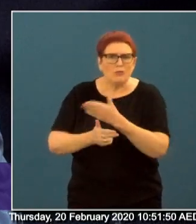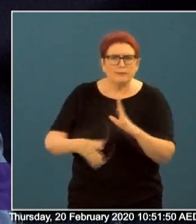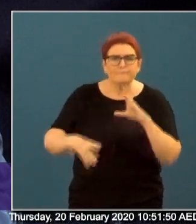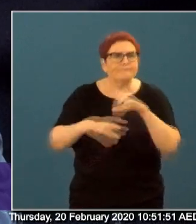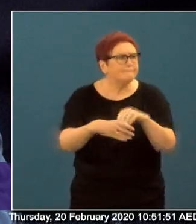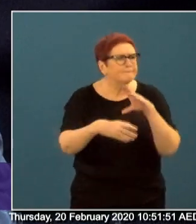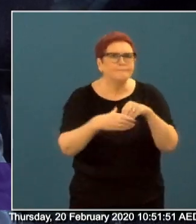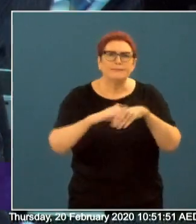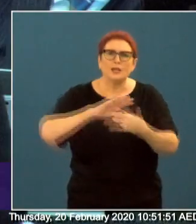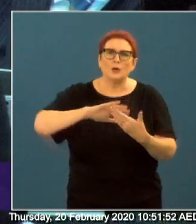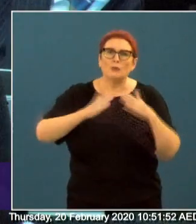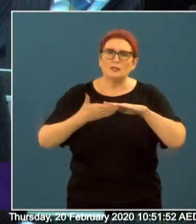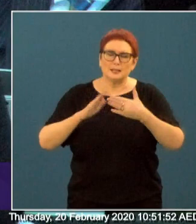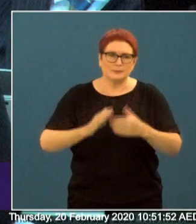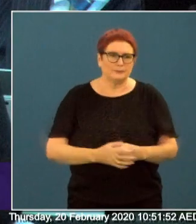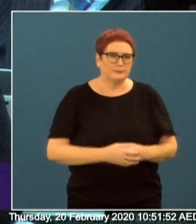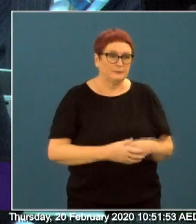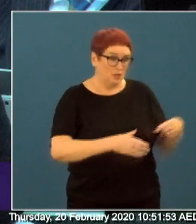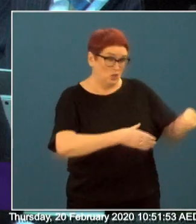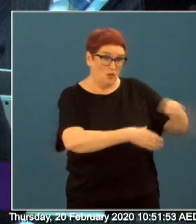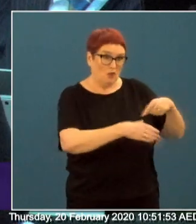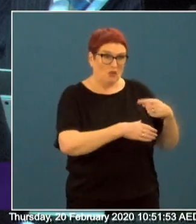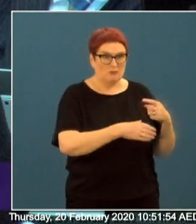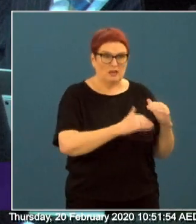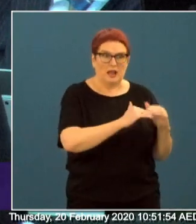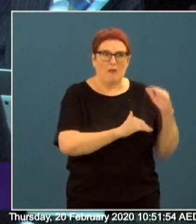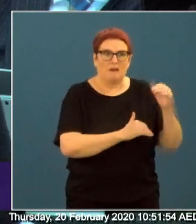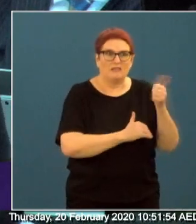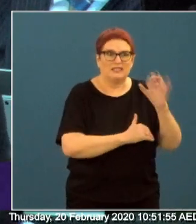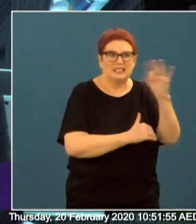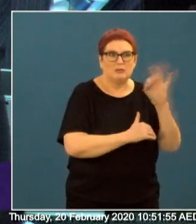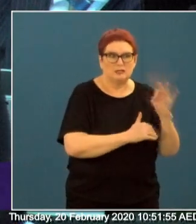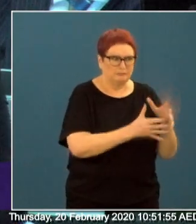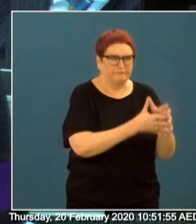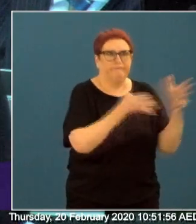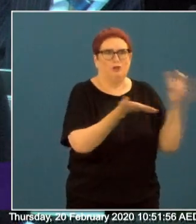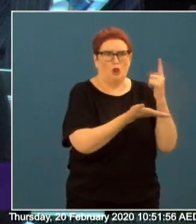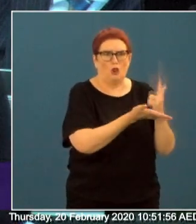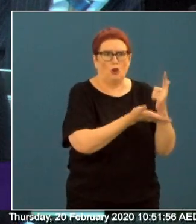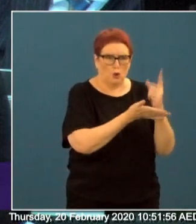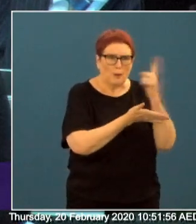And for this cohort, so the over 60 per cent in profound and severe impairment,